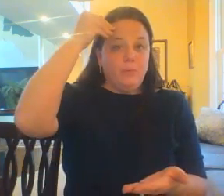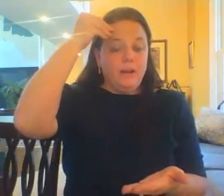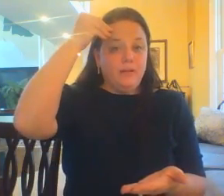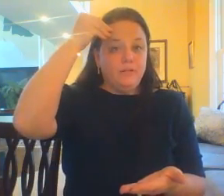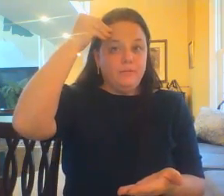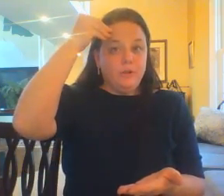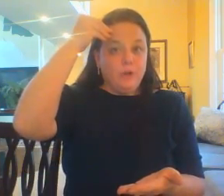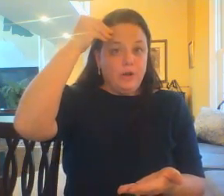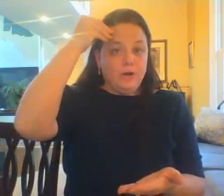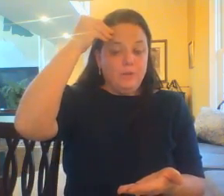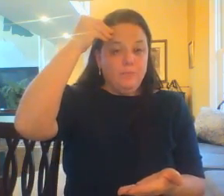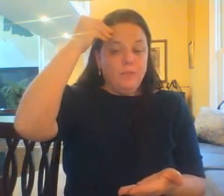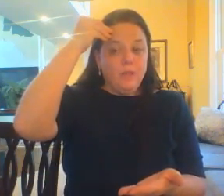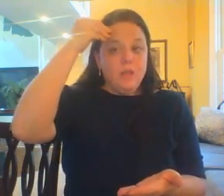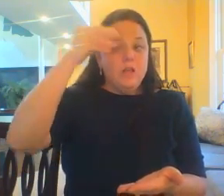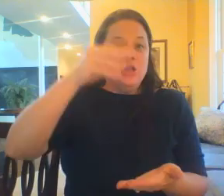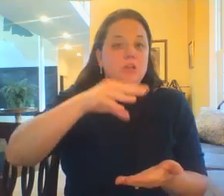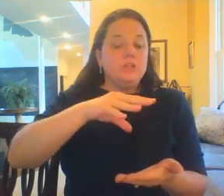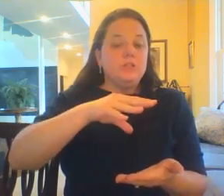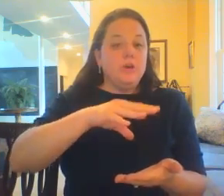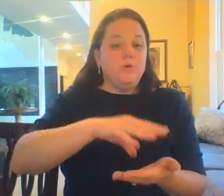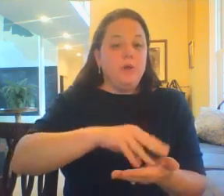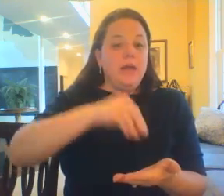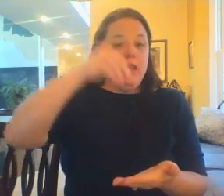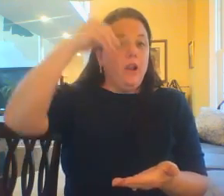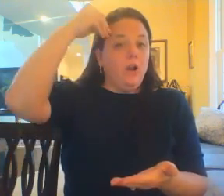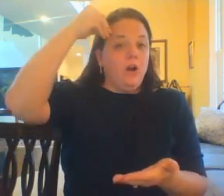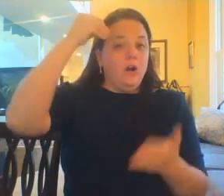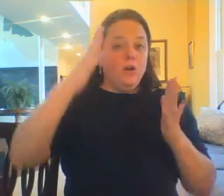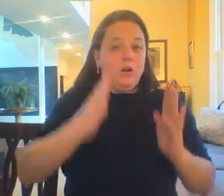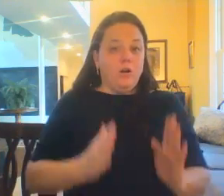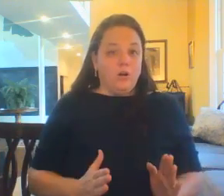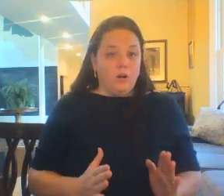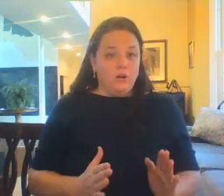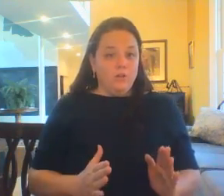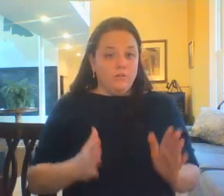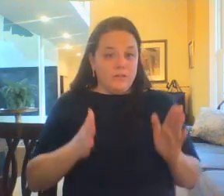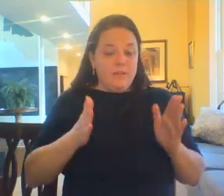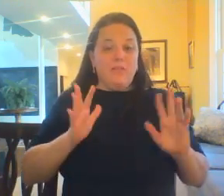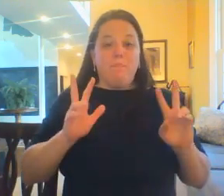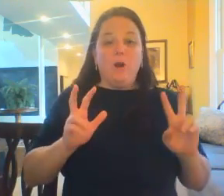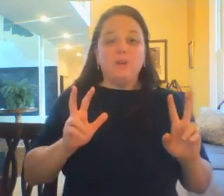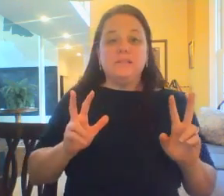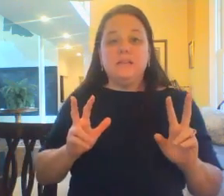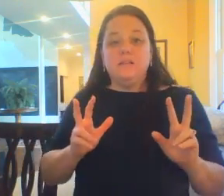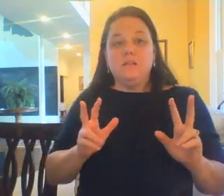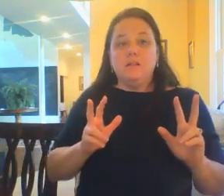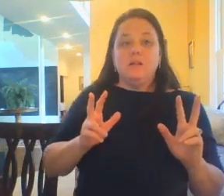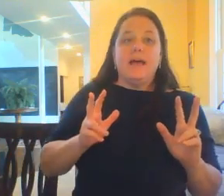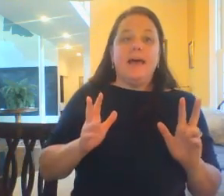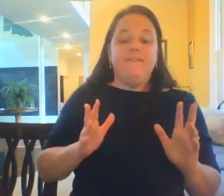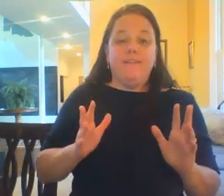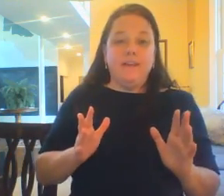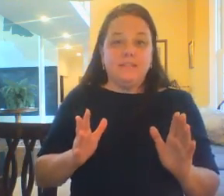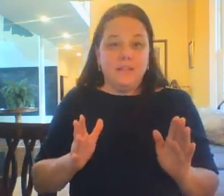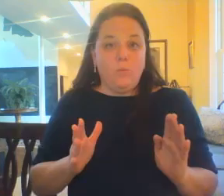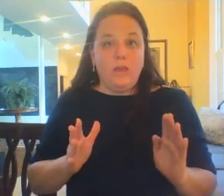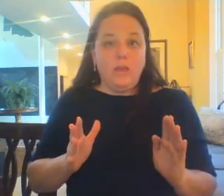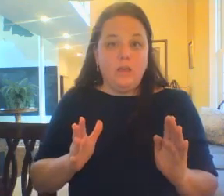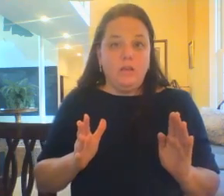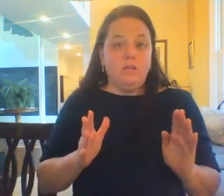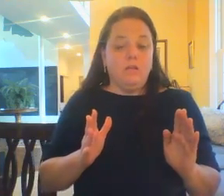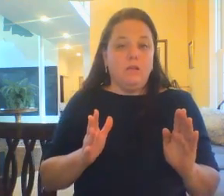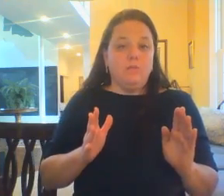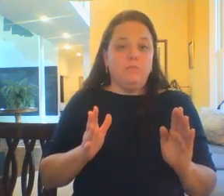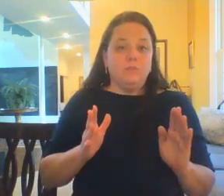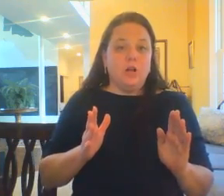your brain learn so they learn her as